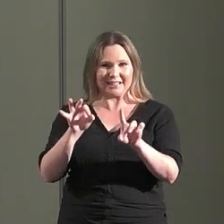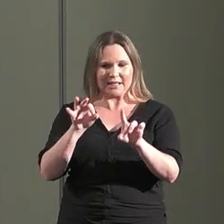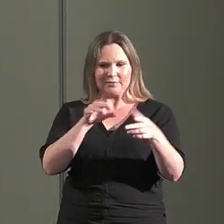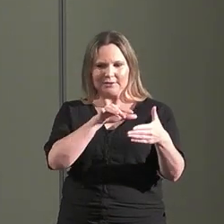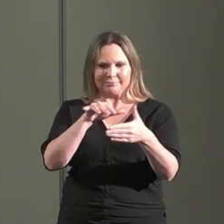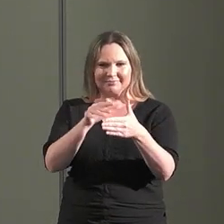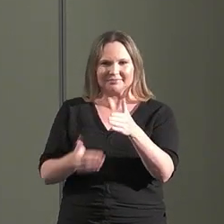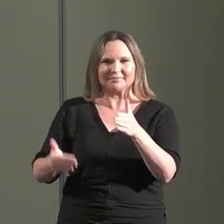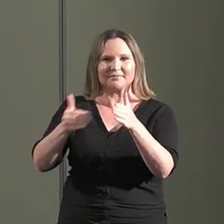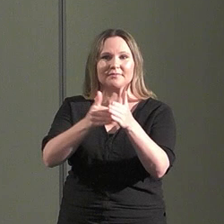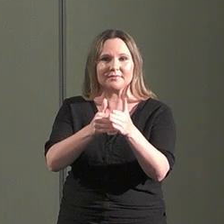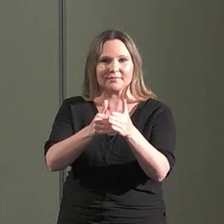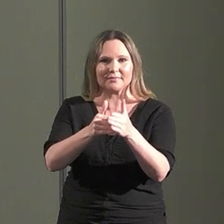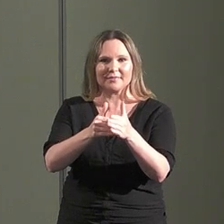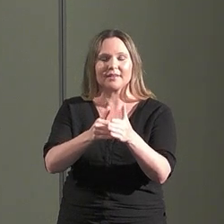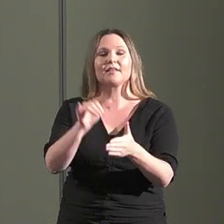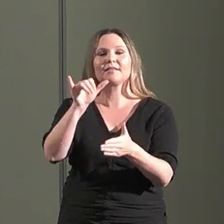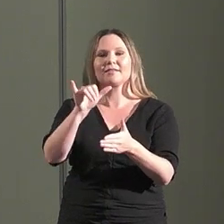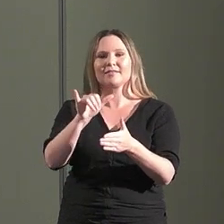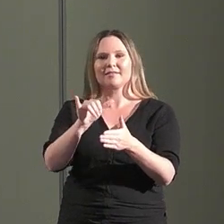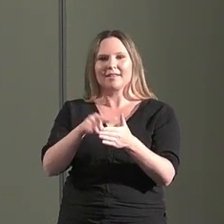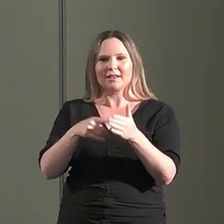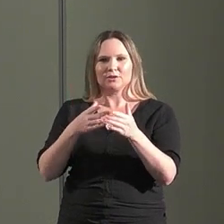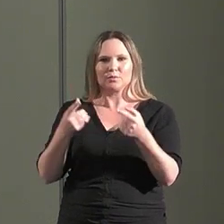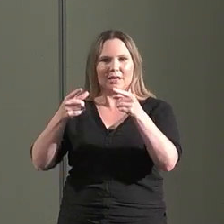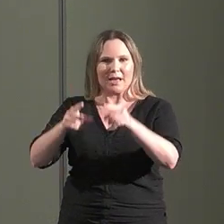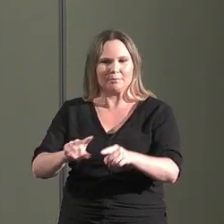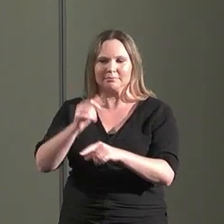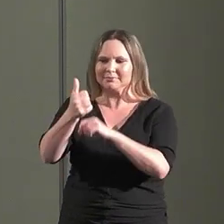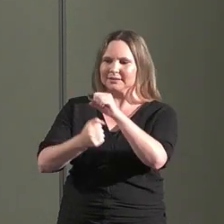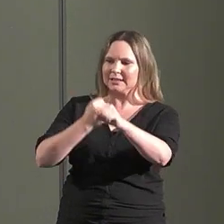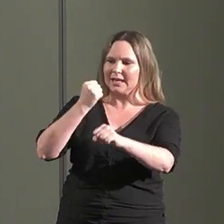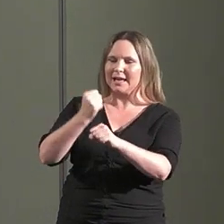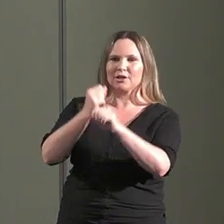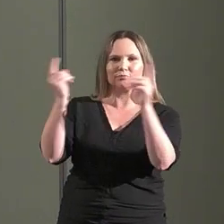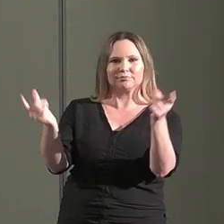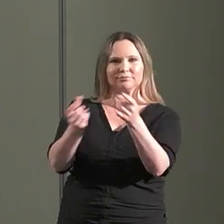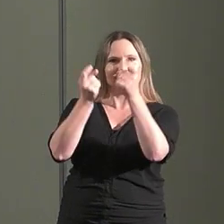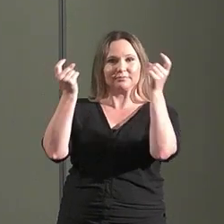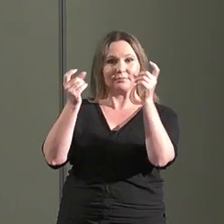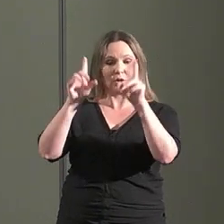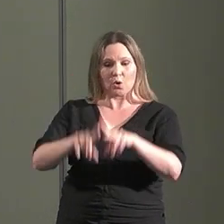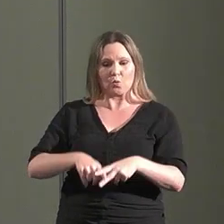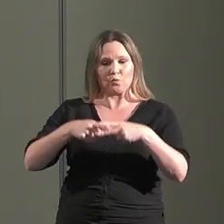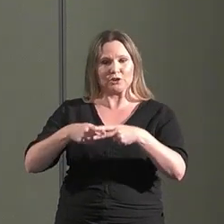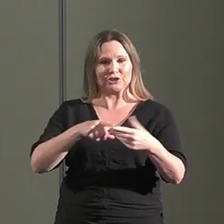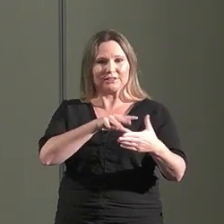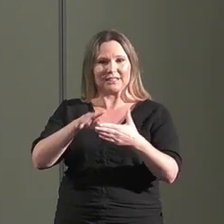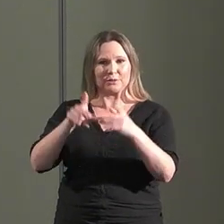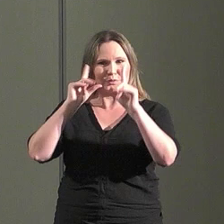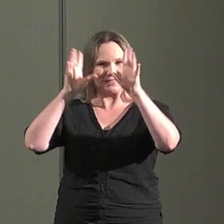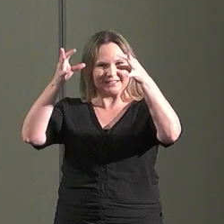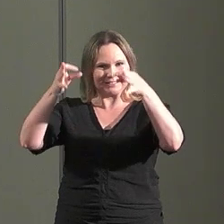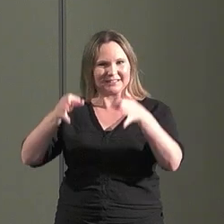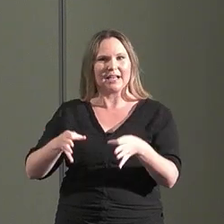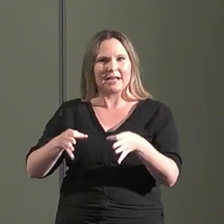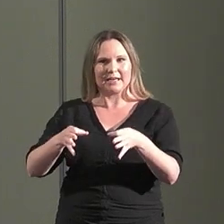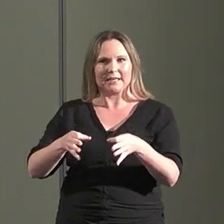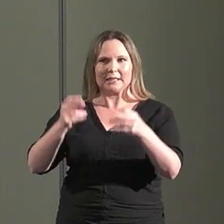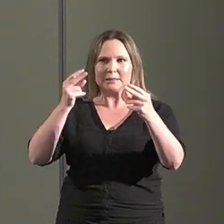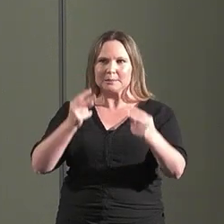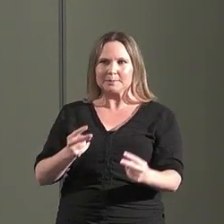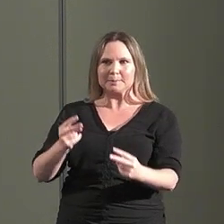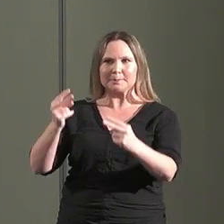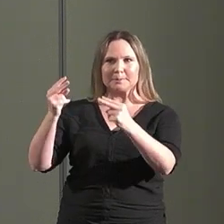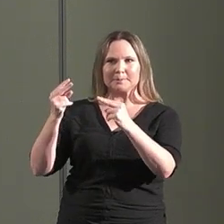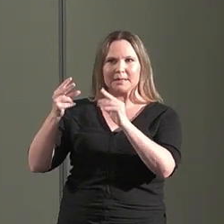That is what led on the 10-year anniversary we decided to go back to revisit the study